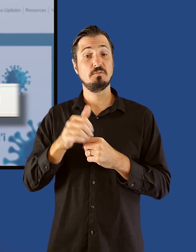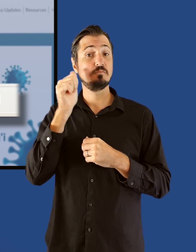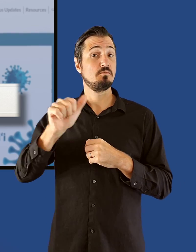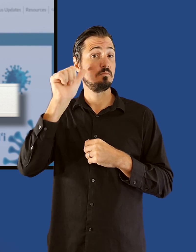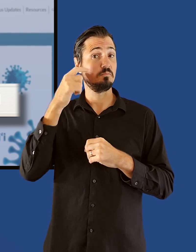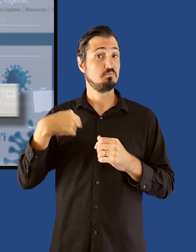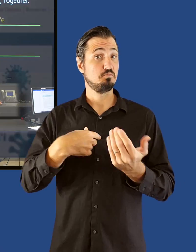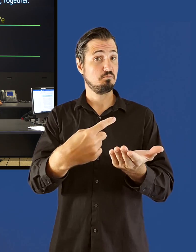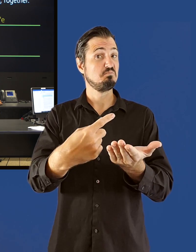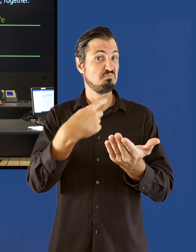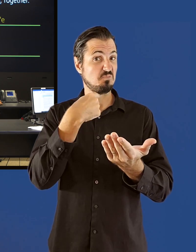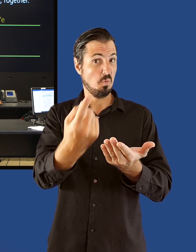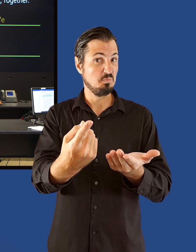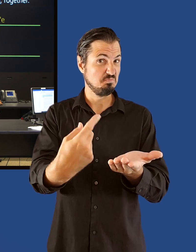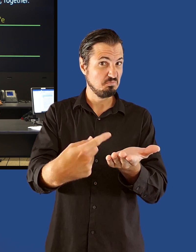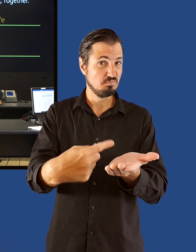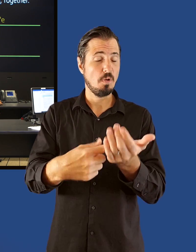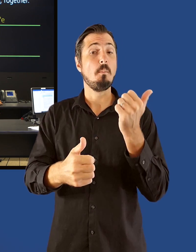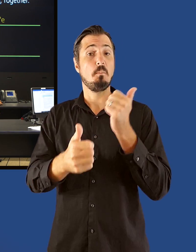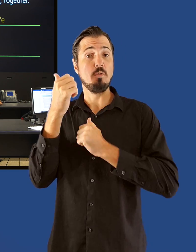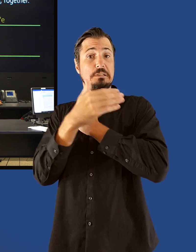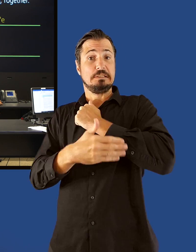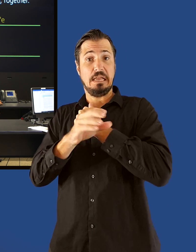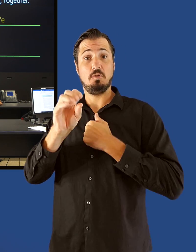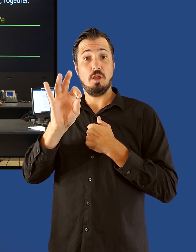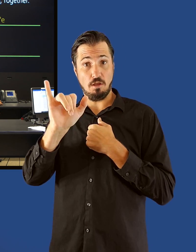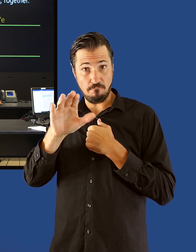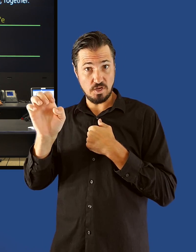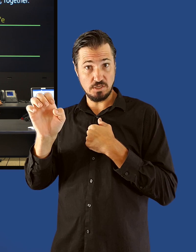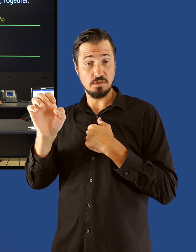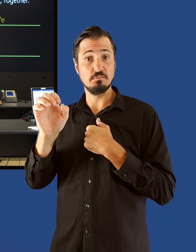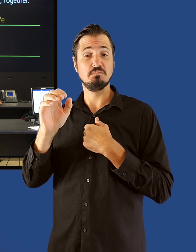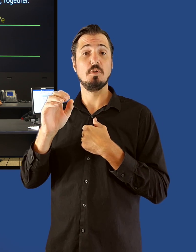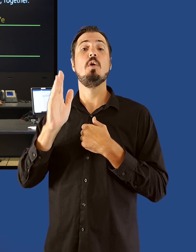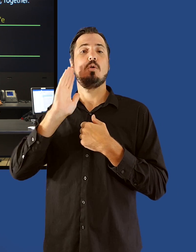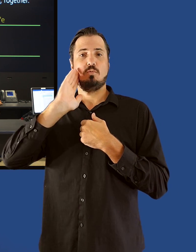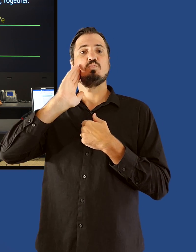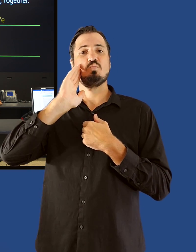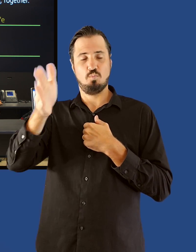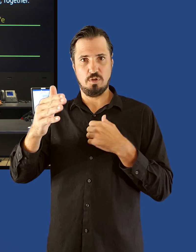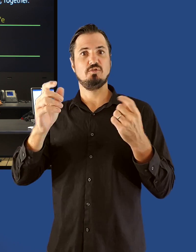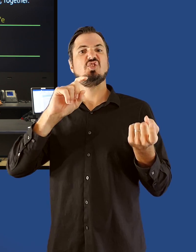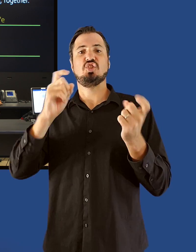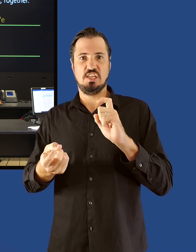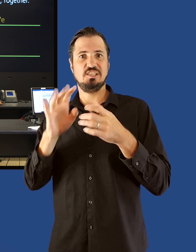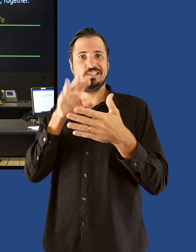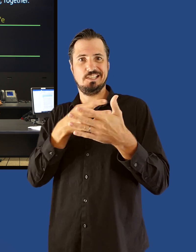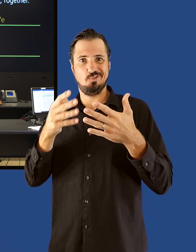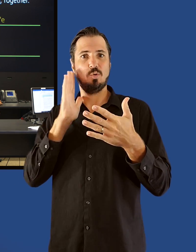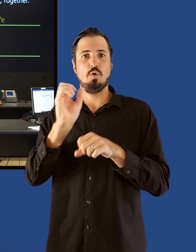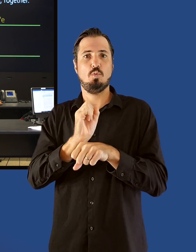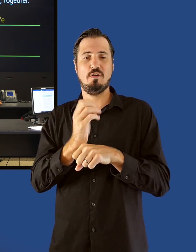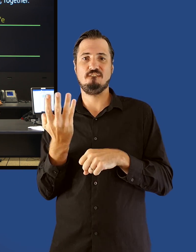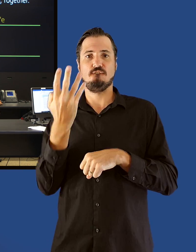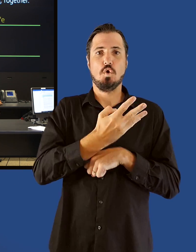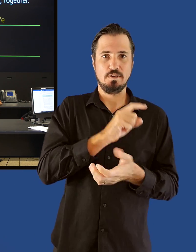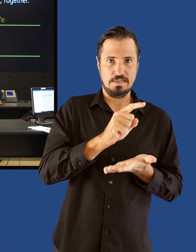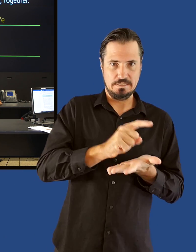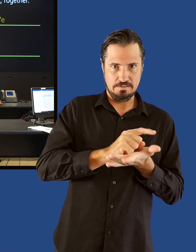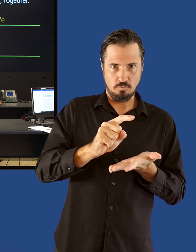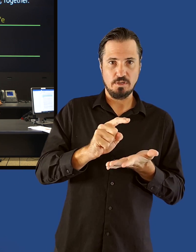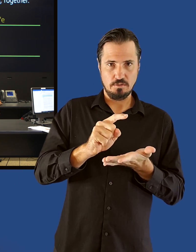Yesterday, we discussed that most of our public-facing county offices would shift to a ten-hour-day, four-day-a-week operation starting on Monday, May 4.